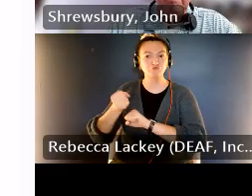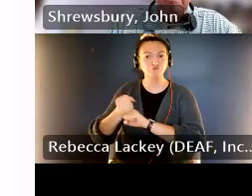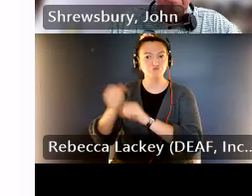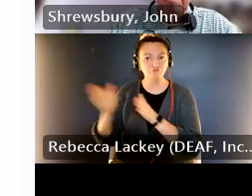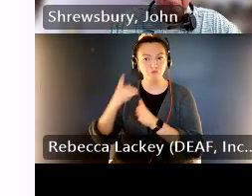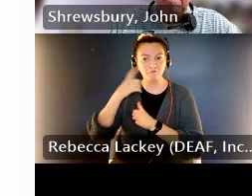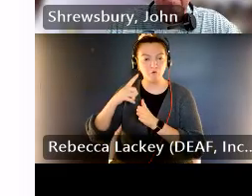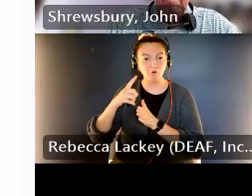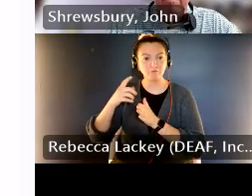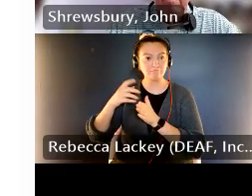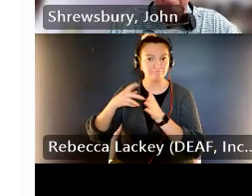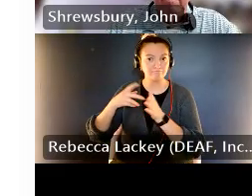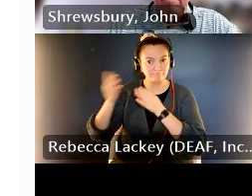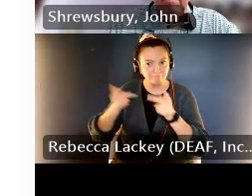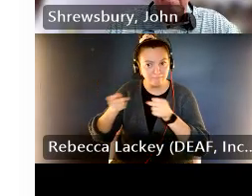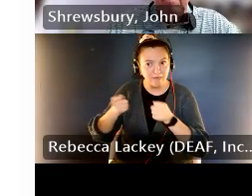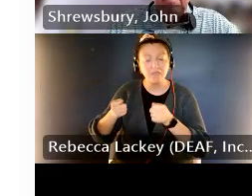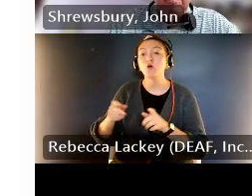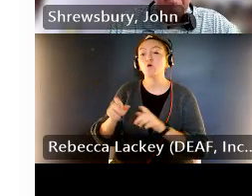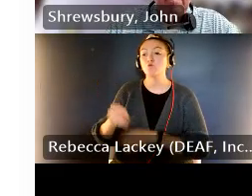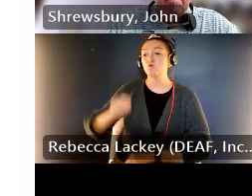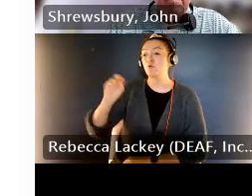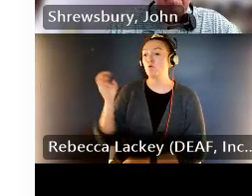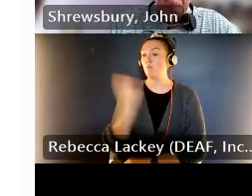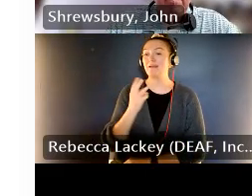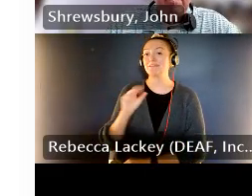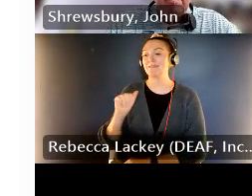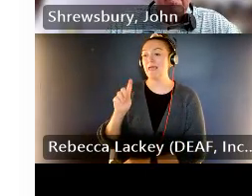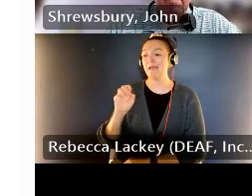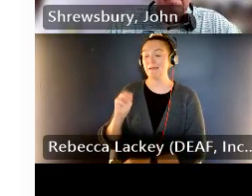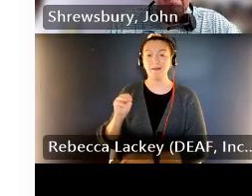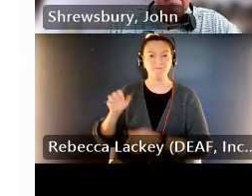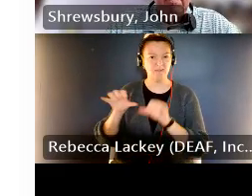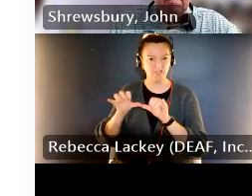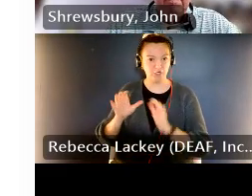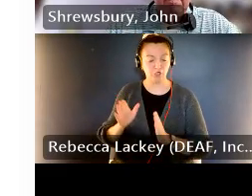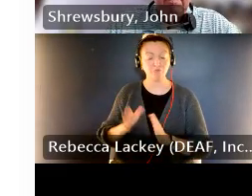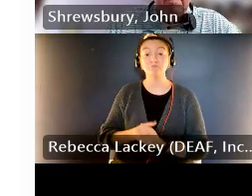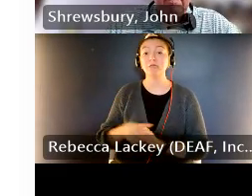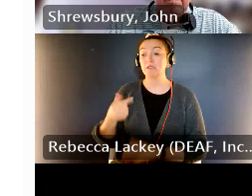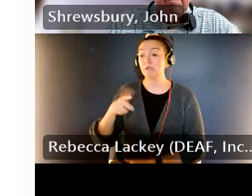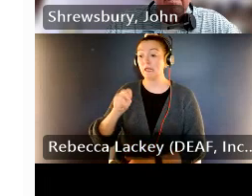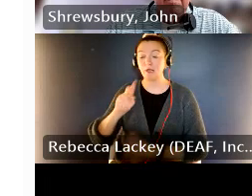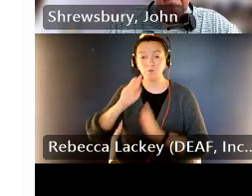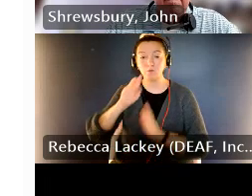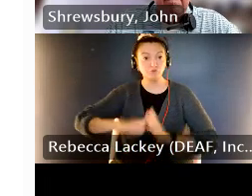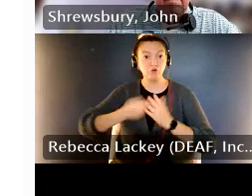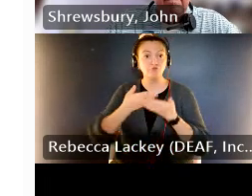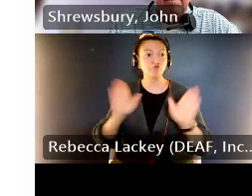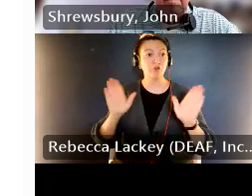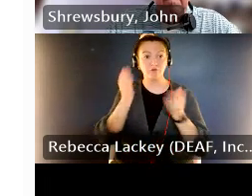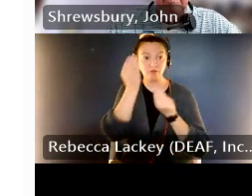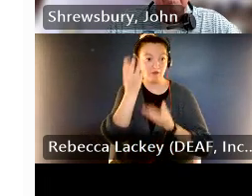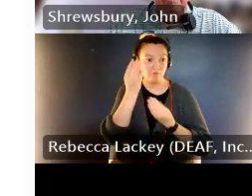management and our North and West area engineer, Adam Spector. Glenn is going to start us off with some general, general information about traffic calming.